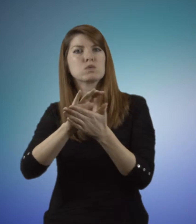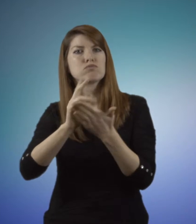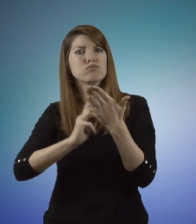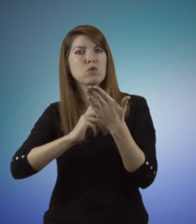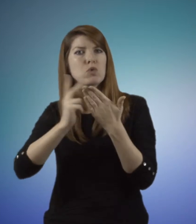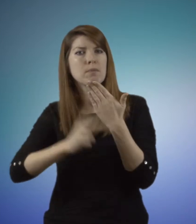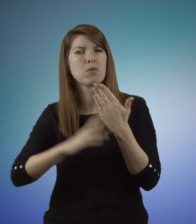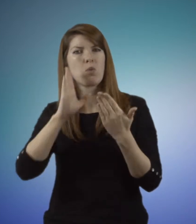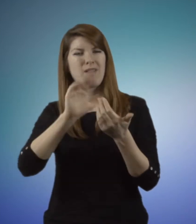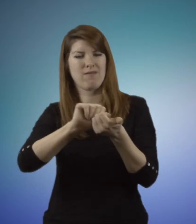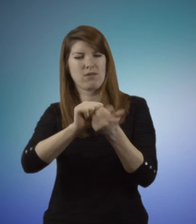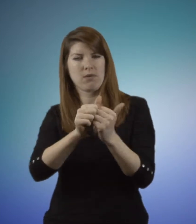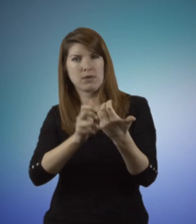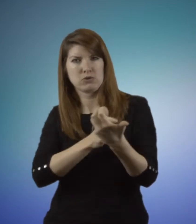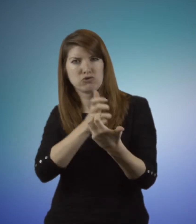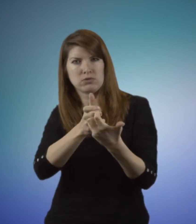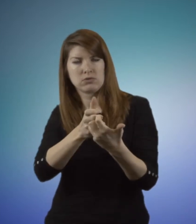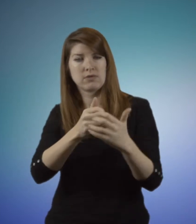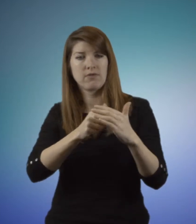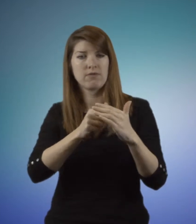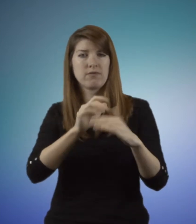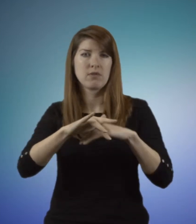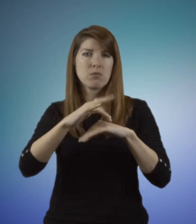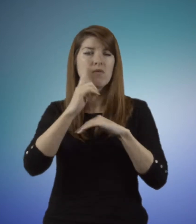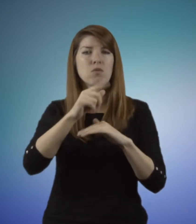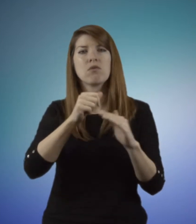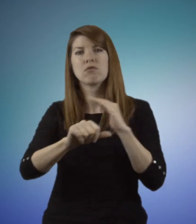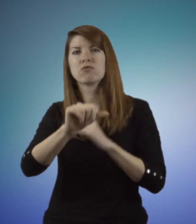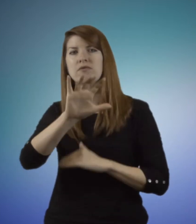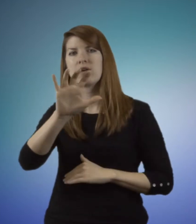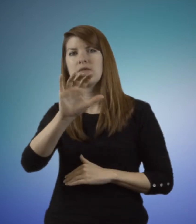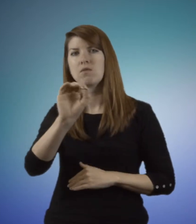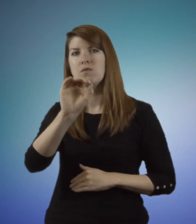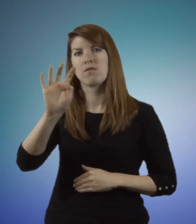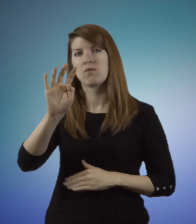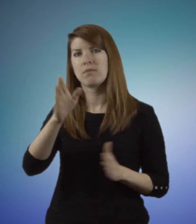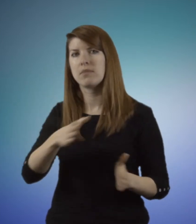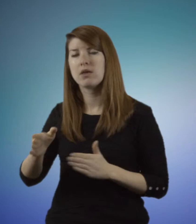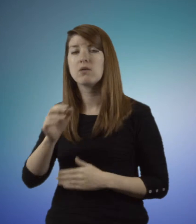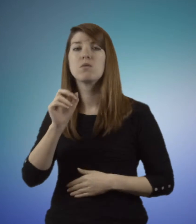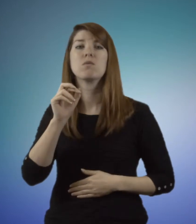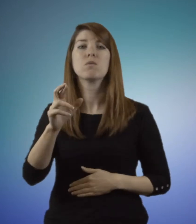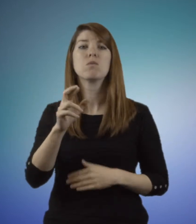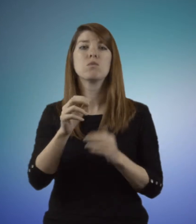Then they will have accommodations available to them under a 504 plan or services